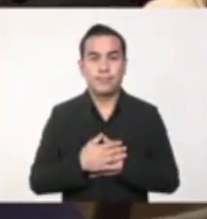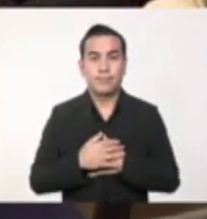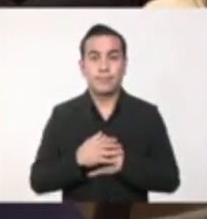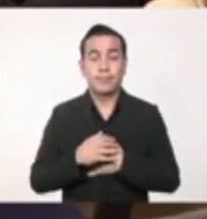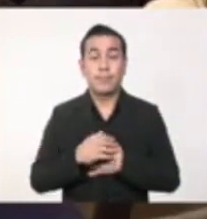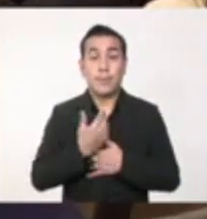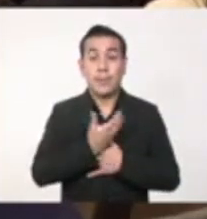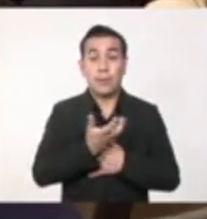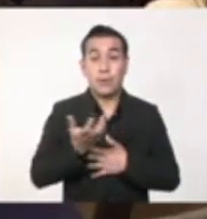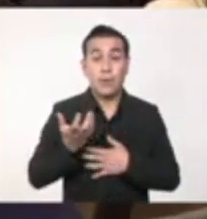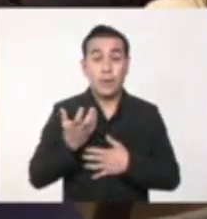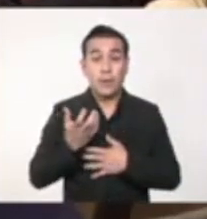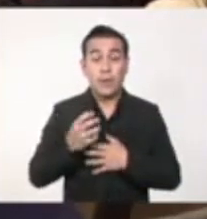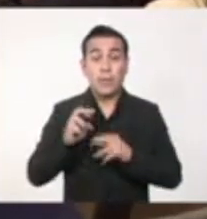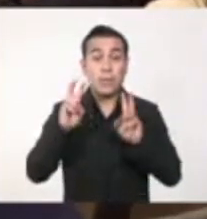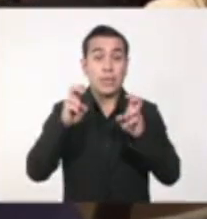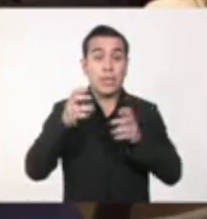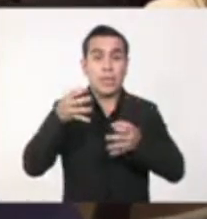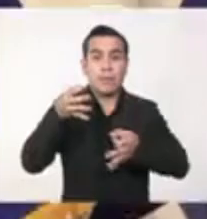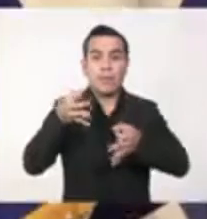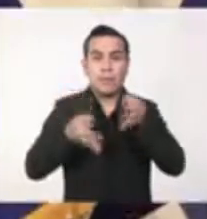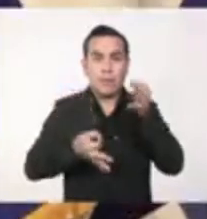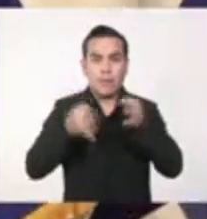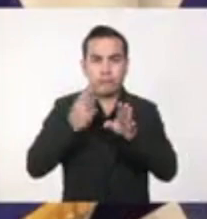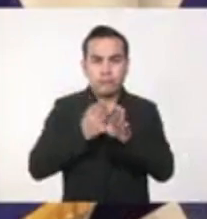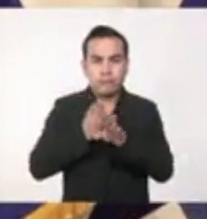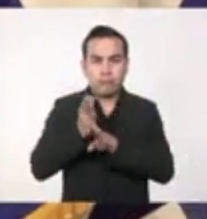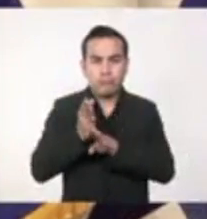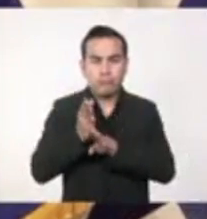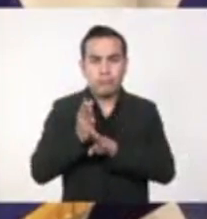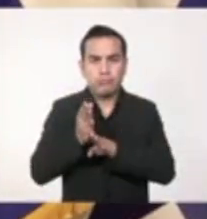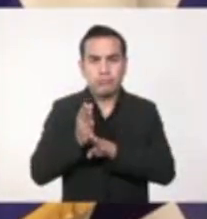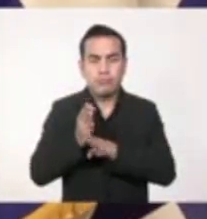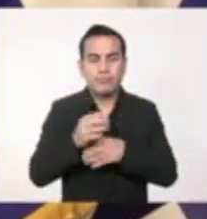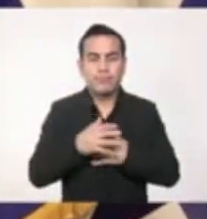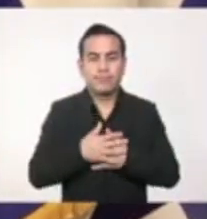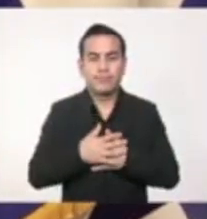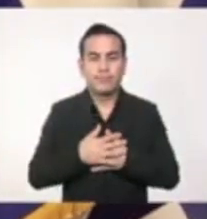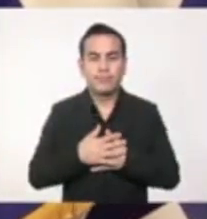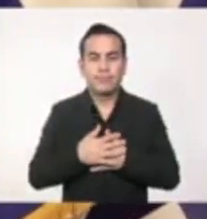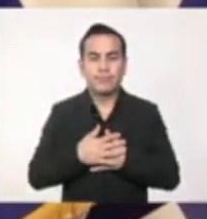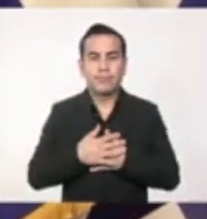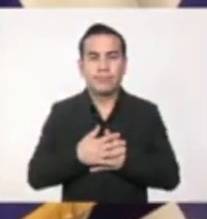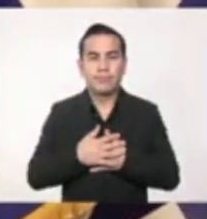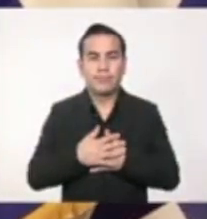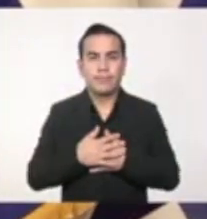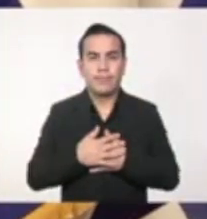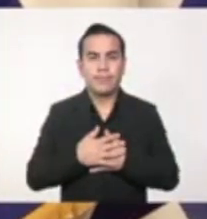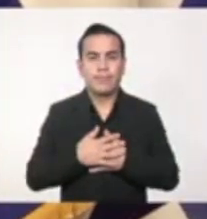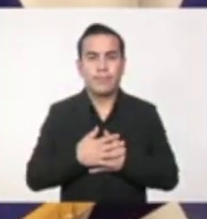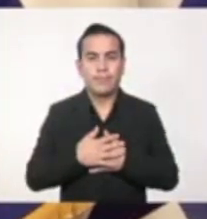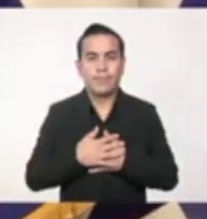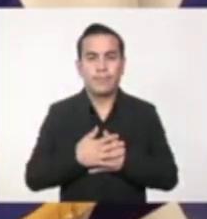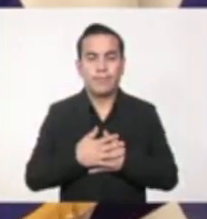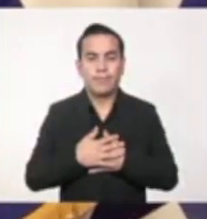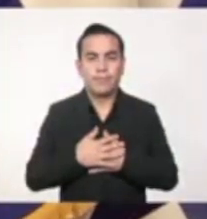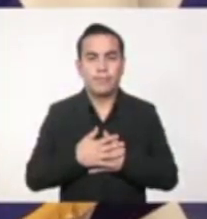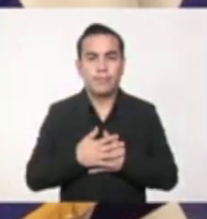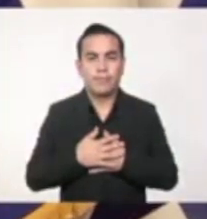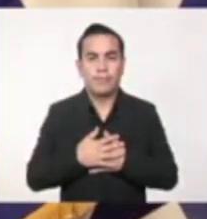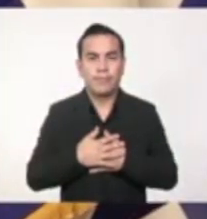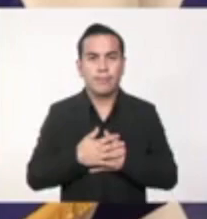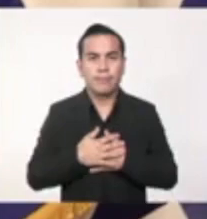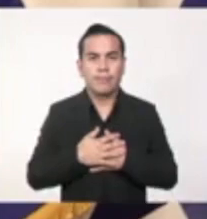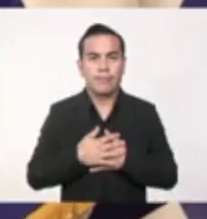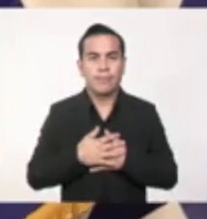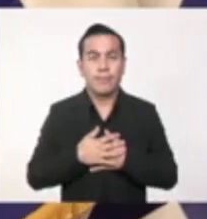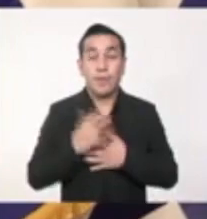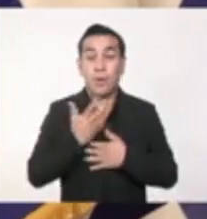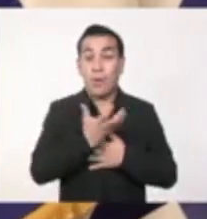judicial career, period, and aside. The magistrates of the